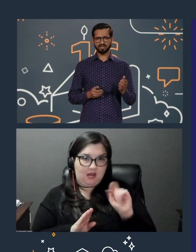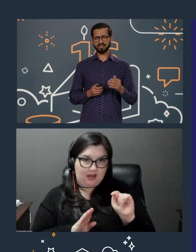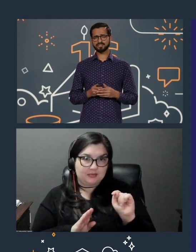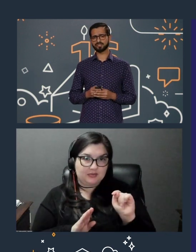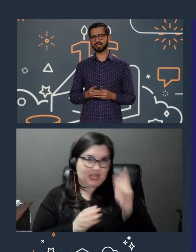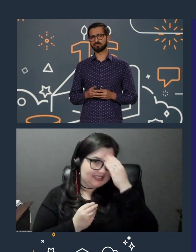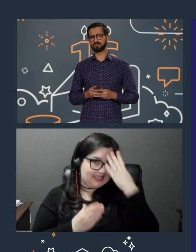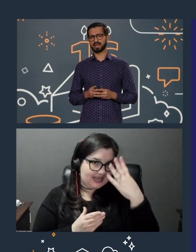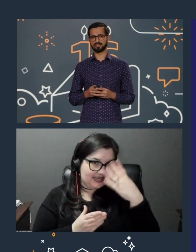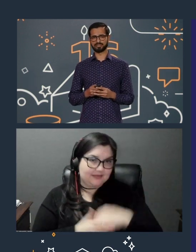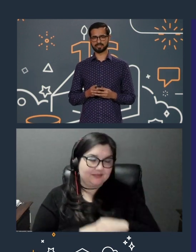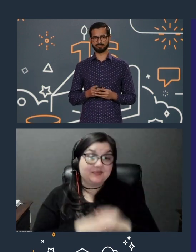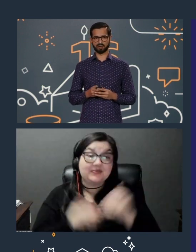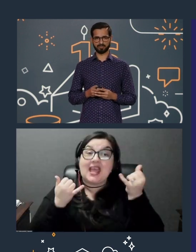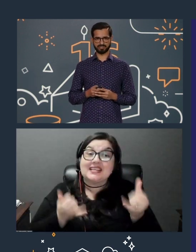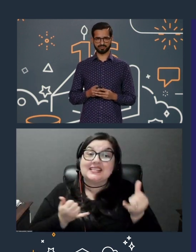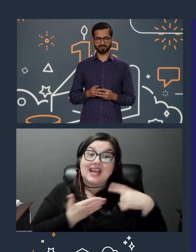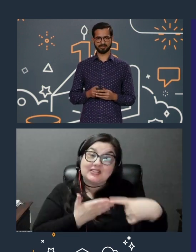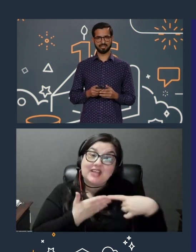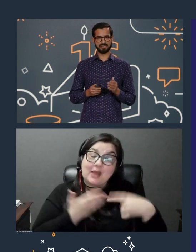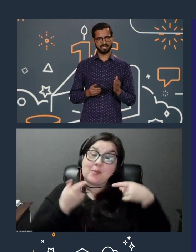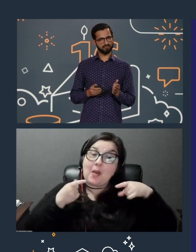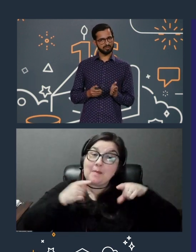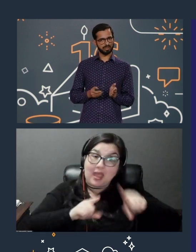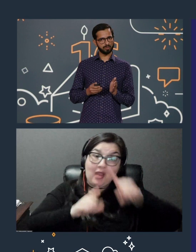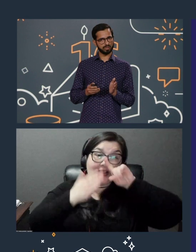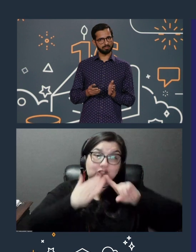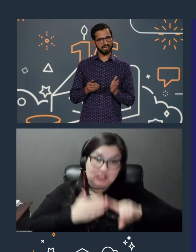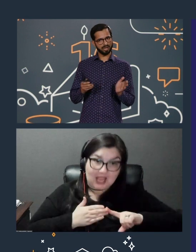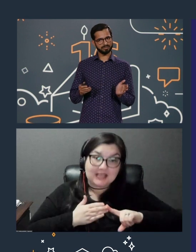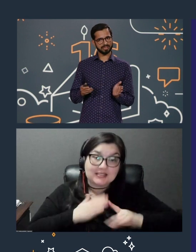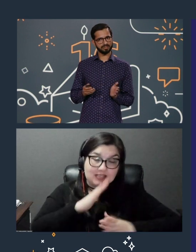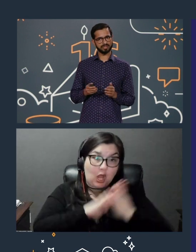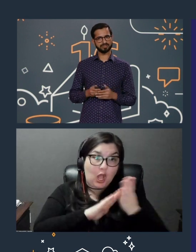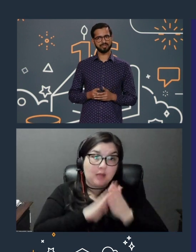Now, let's talk about parallel checksum operations. Now, when you upload a big object into S3,